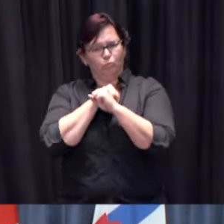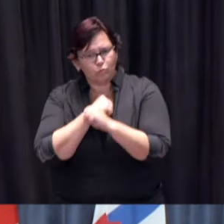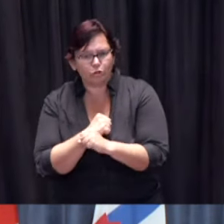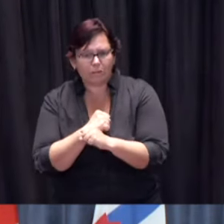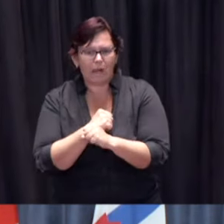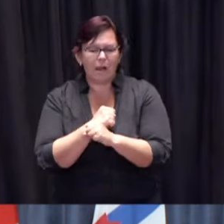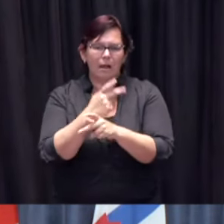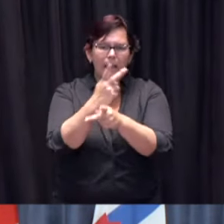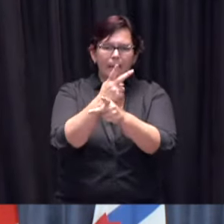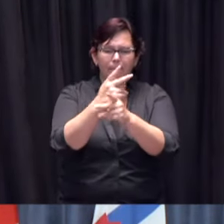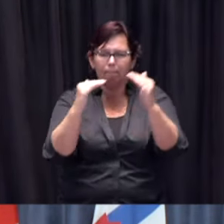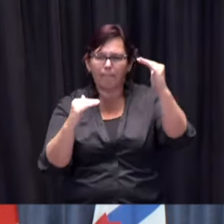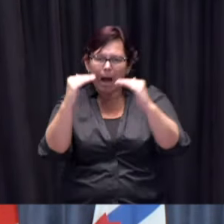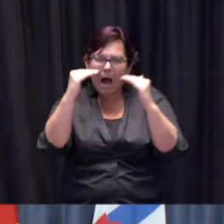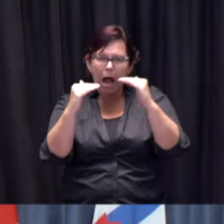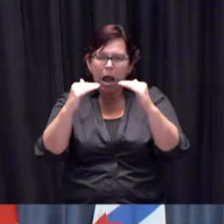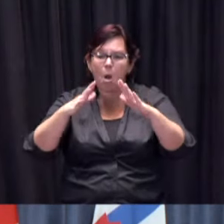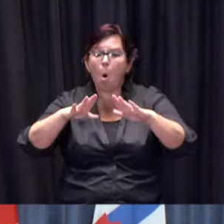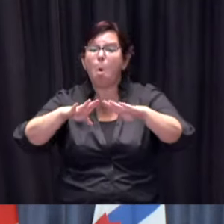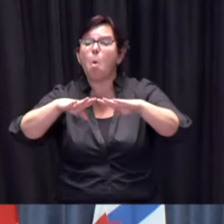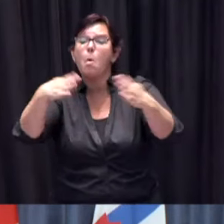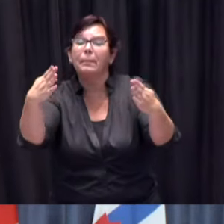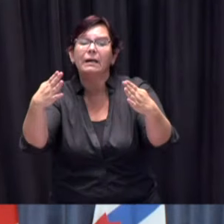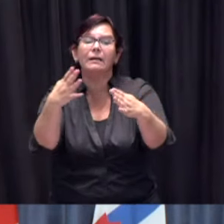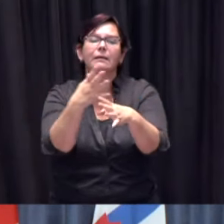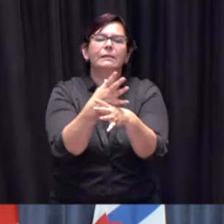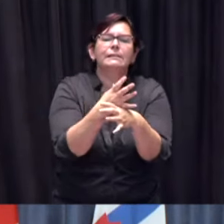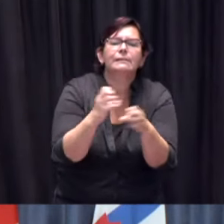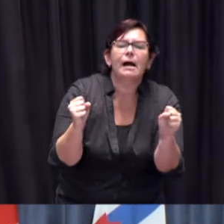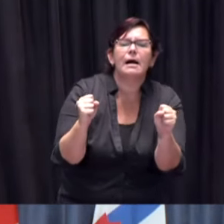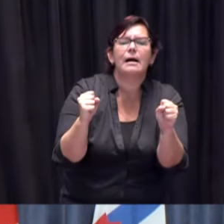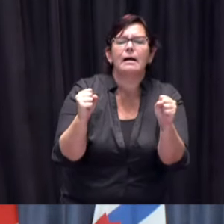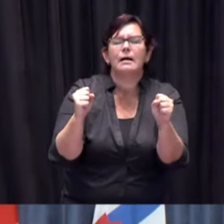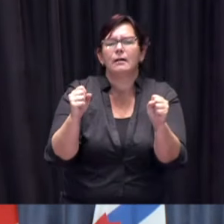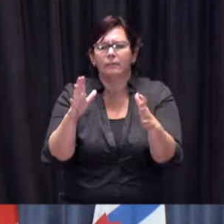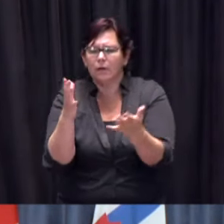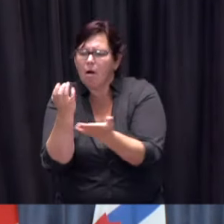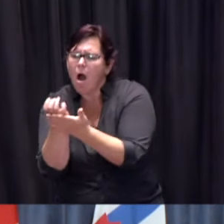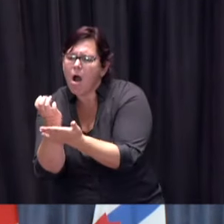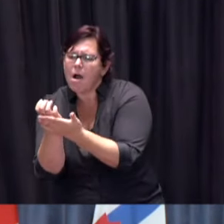to better protect our economy, our businesses and our residents.